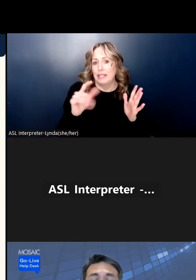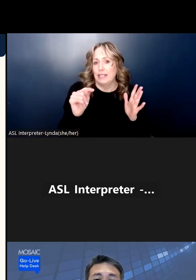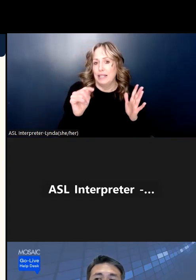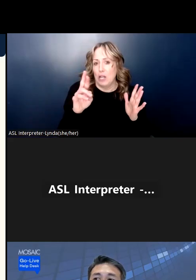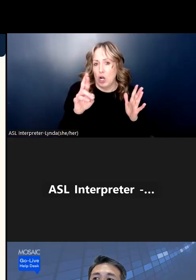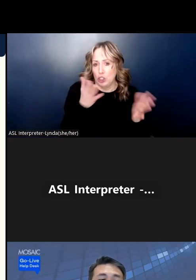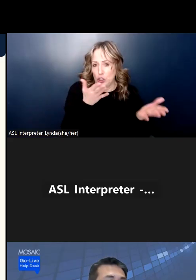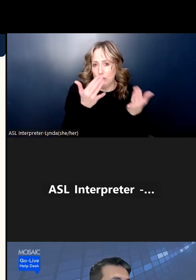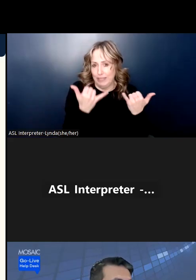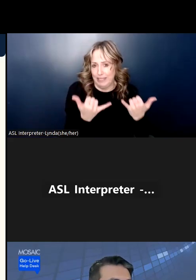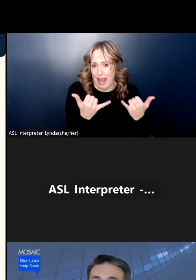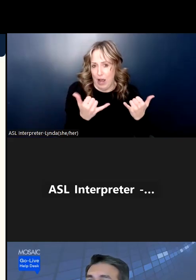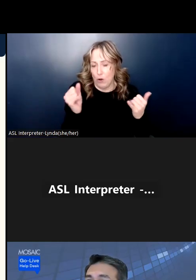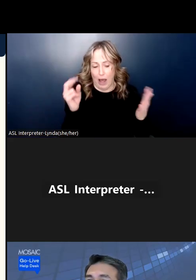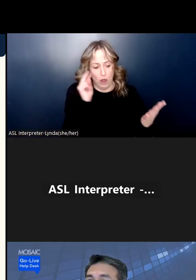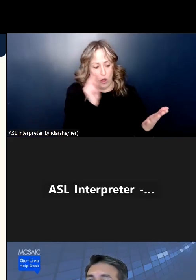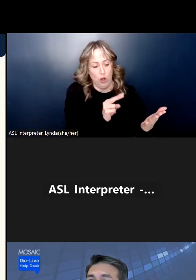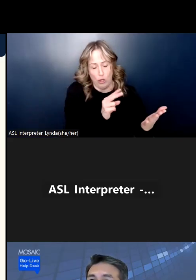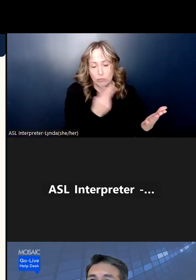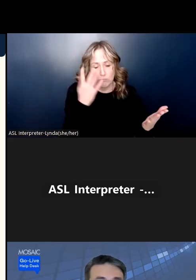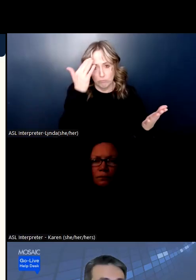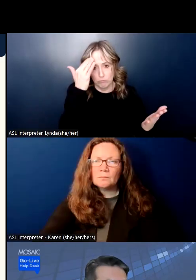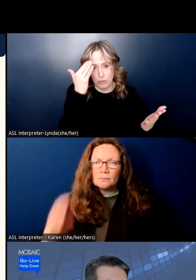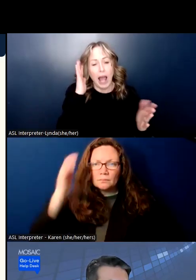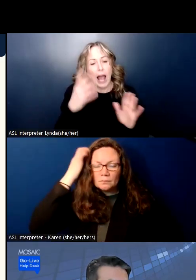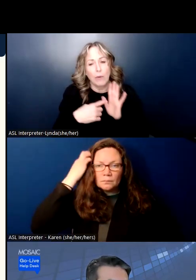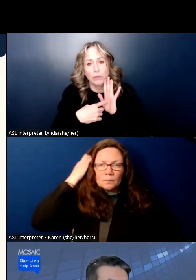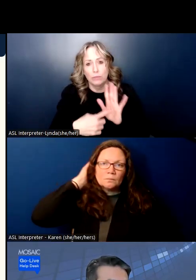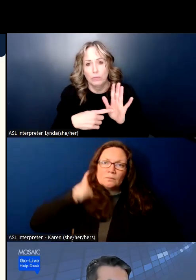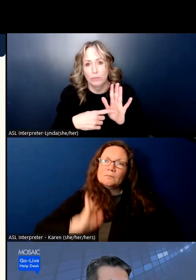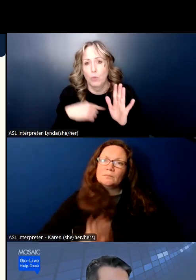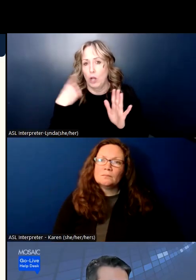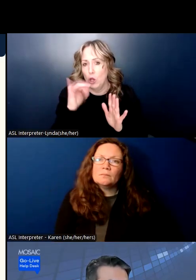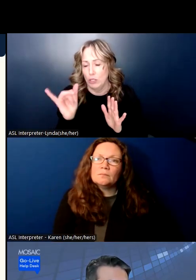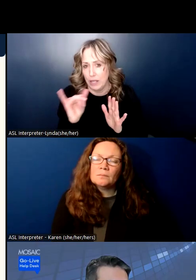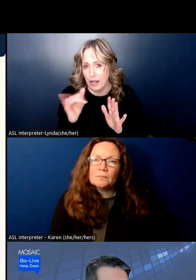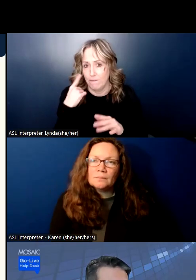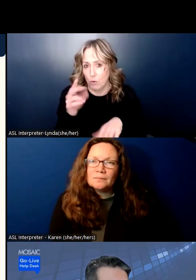and I will demonstrate what that's going to look like for users who are submitting a ticket. That way.